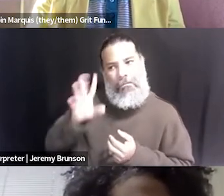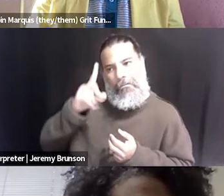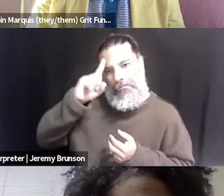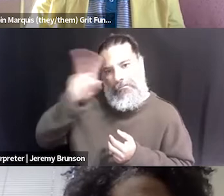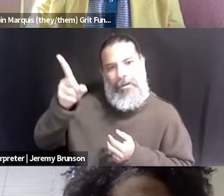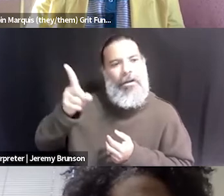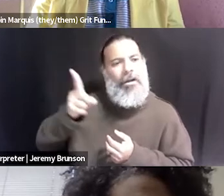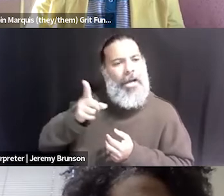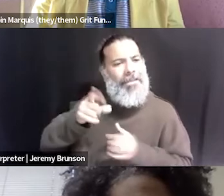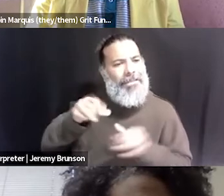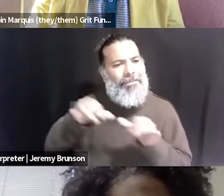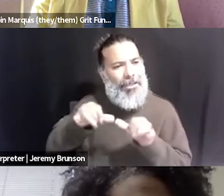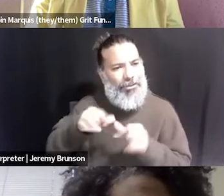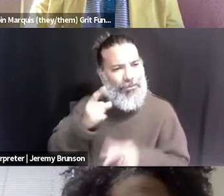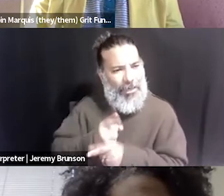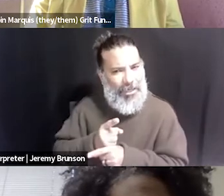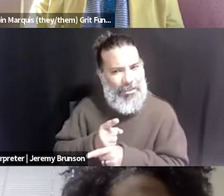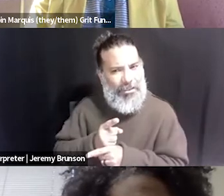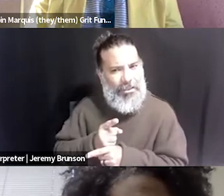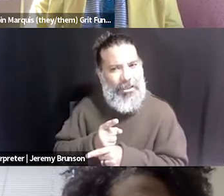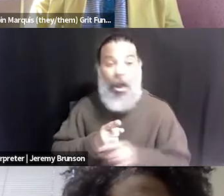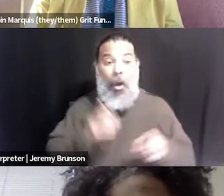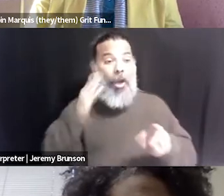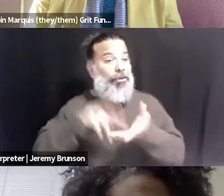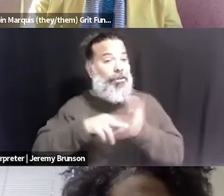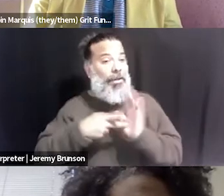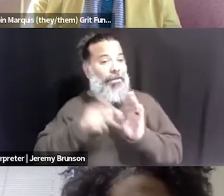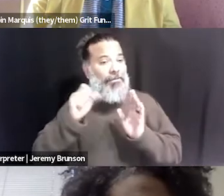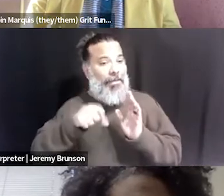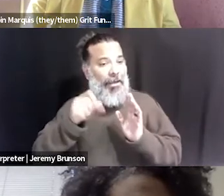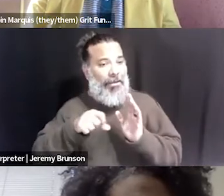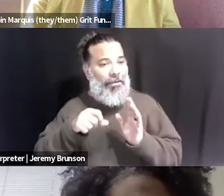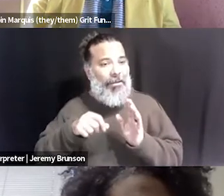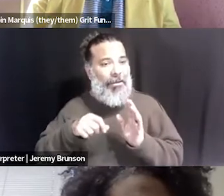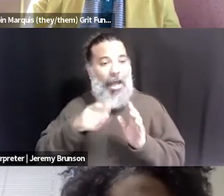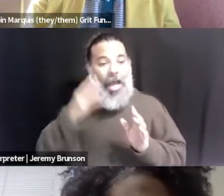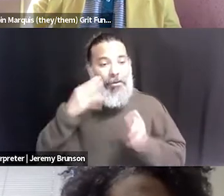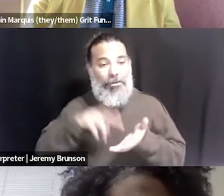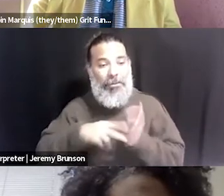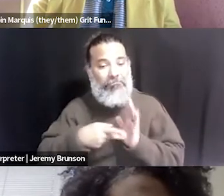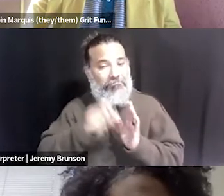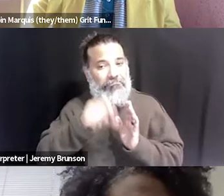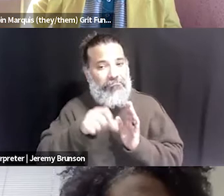being measured, right? Uh huh, I know what you're saying.